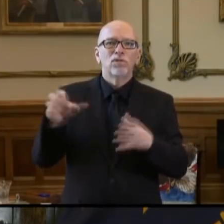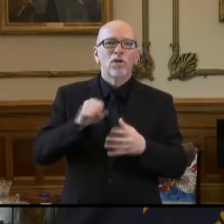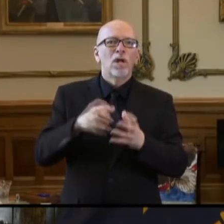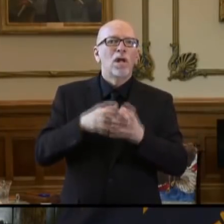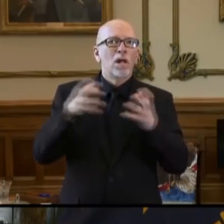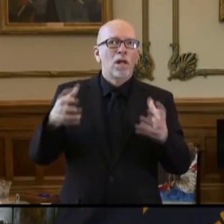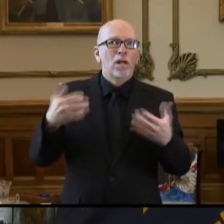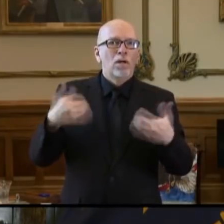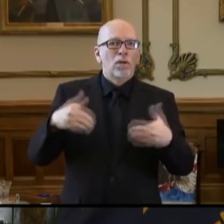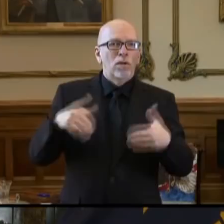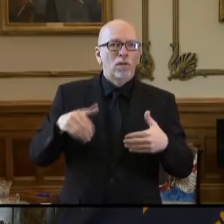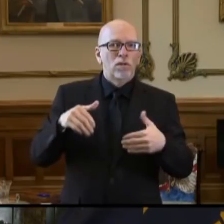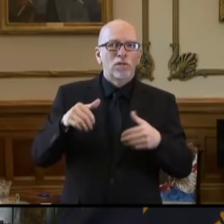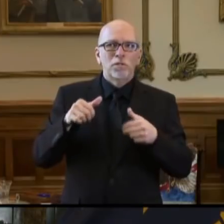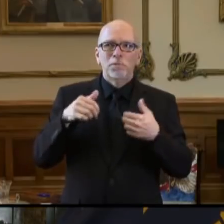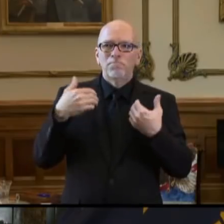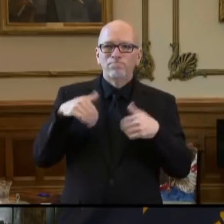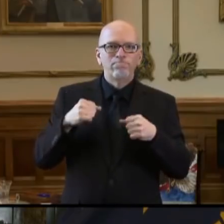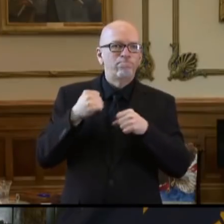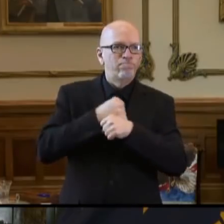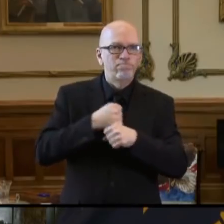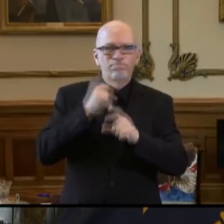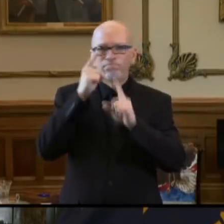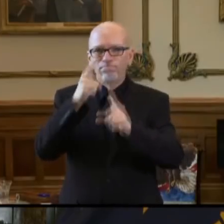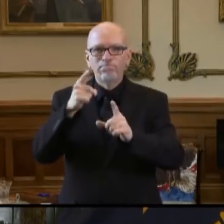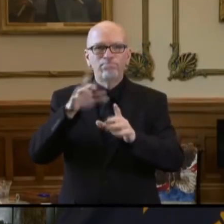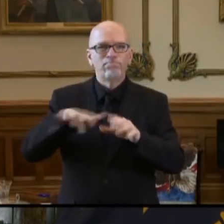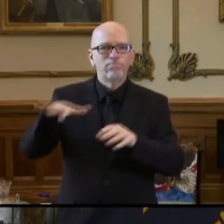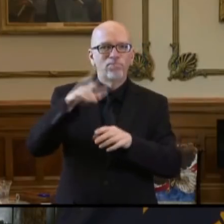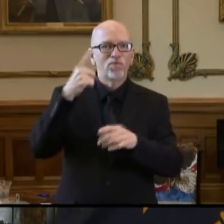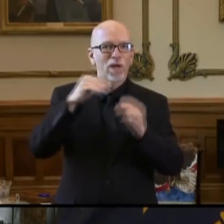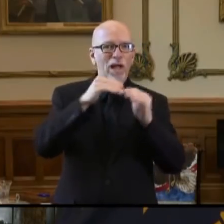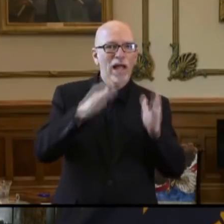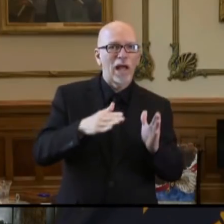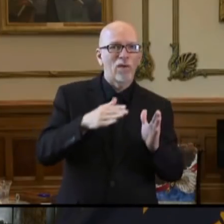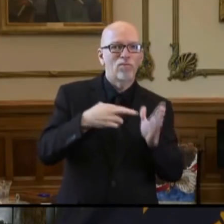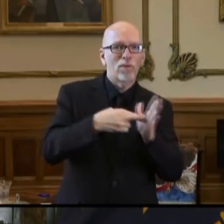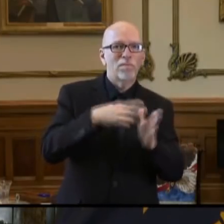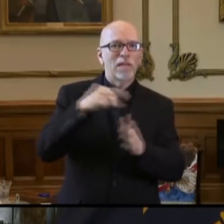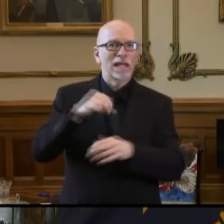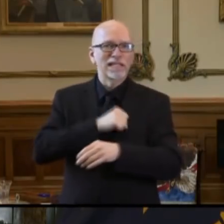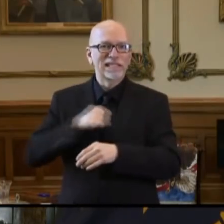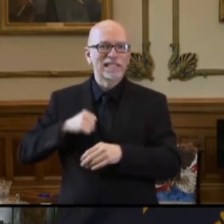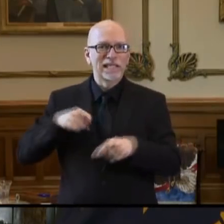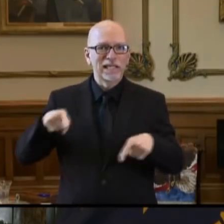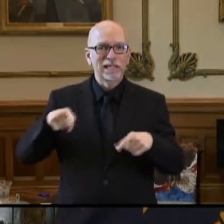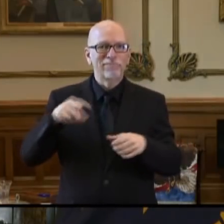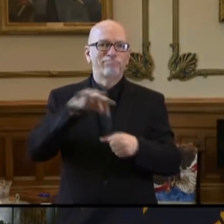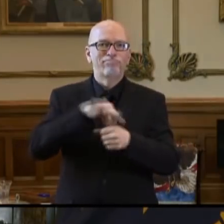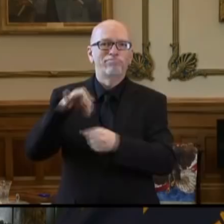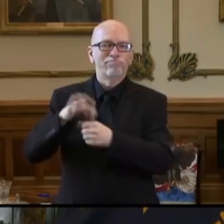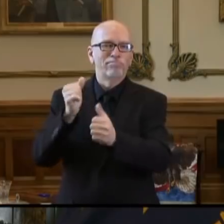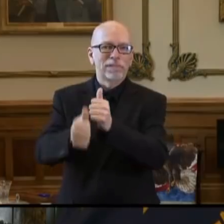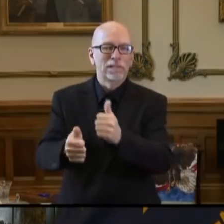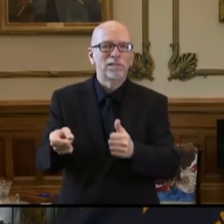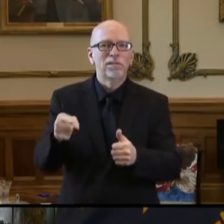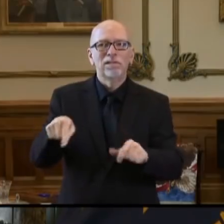WEATHER THIS STORM THAT TOOK AN ENORMOUS AMOUNT OF PERSEVERANCE AND DETERMINATION ON BEHALF OF